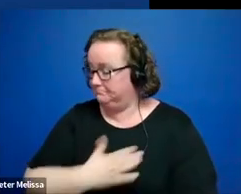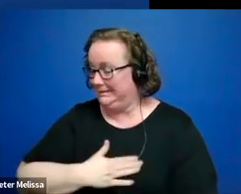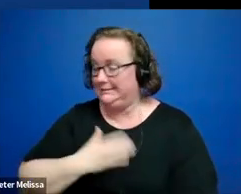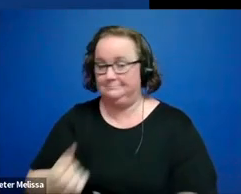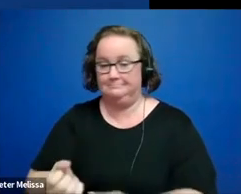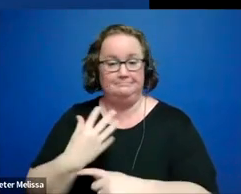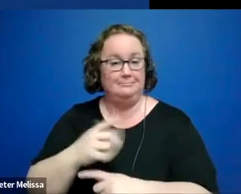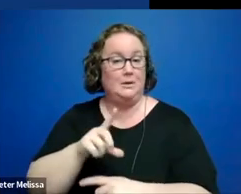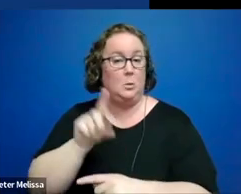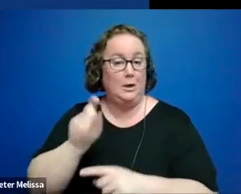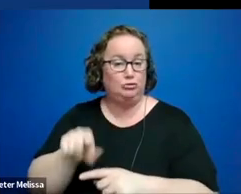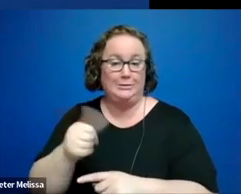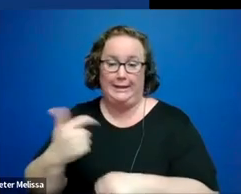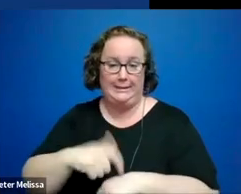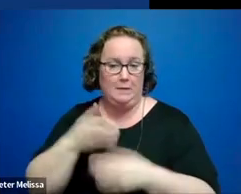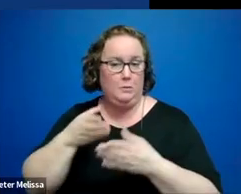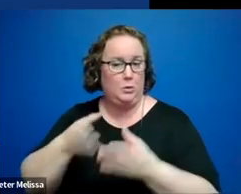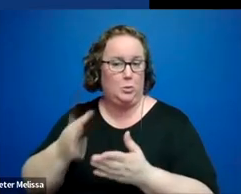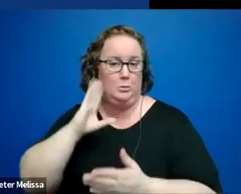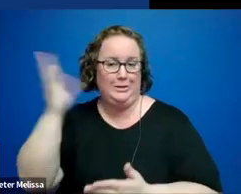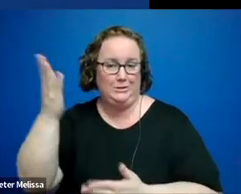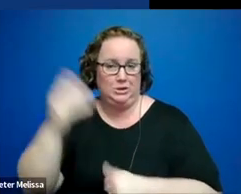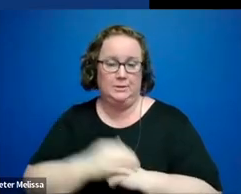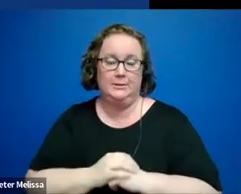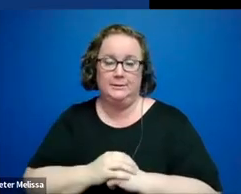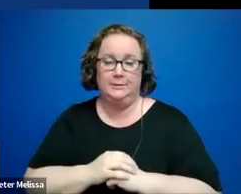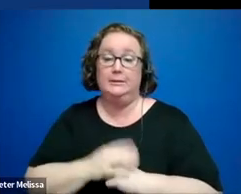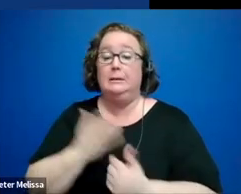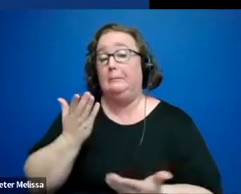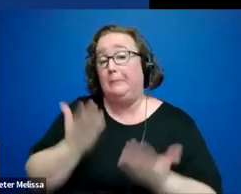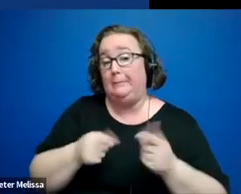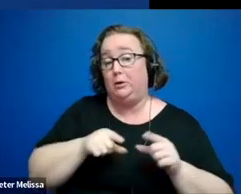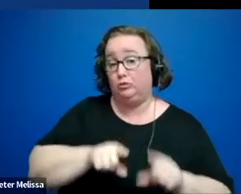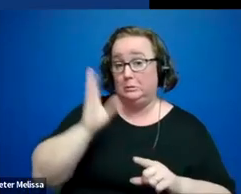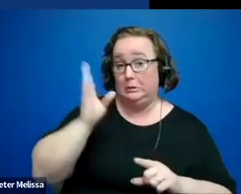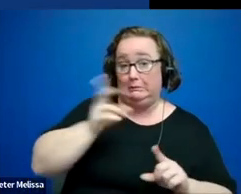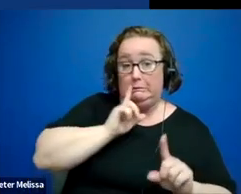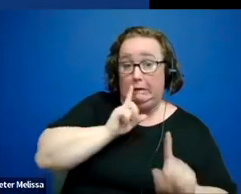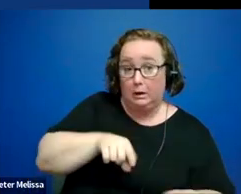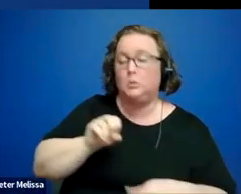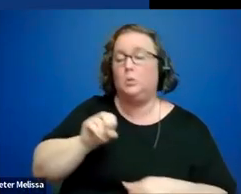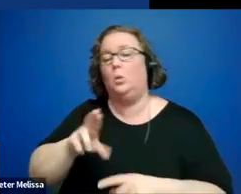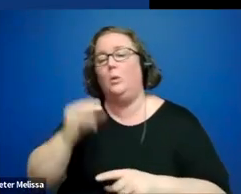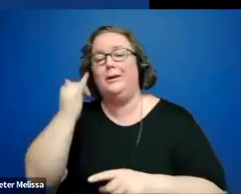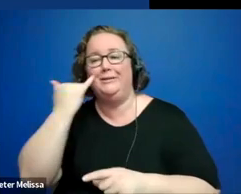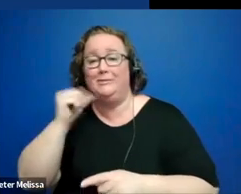time, and our presenters may try to address questions during the presentation at the end if there's